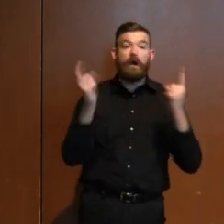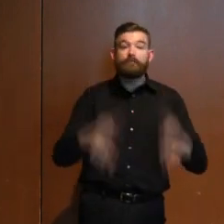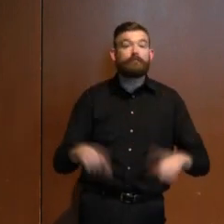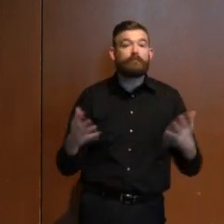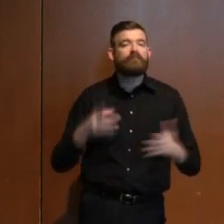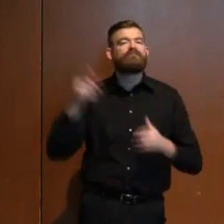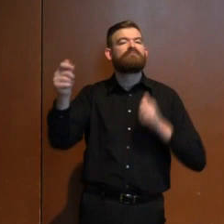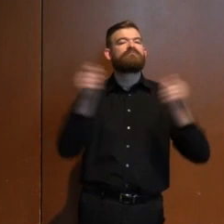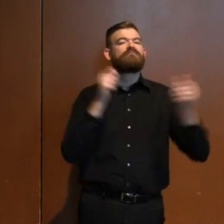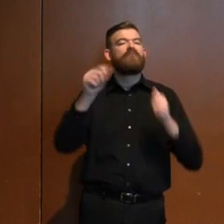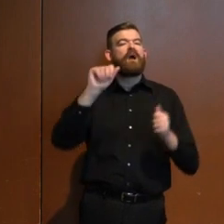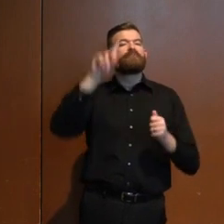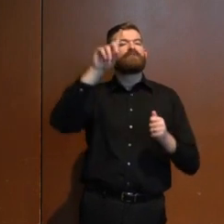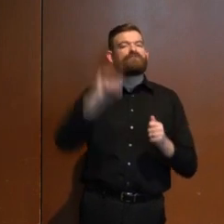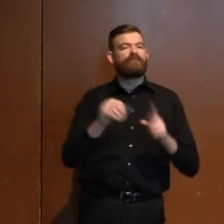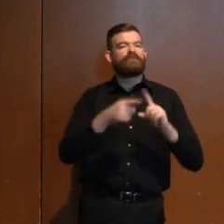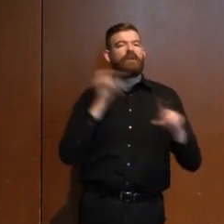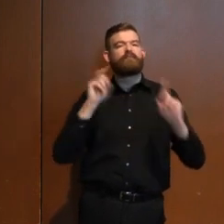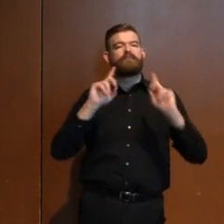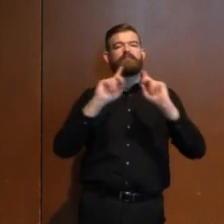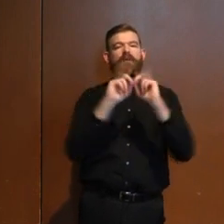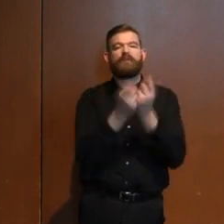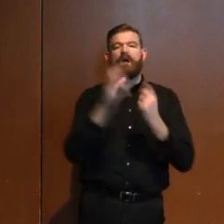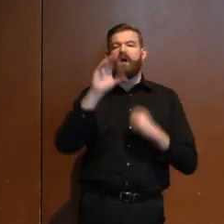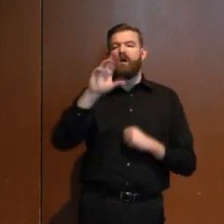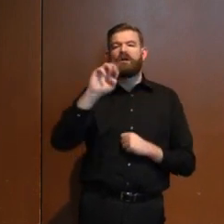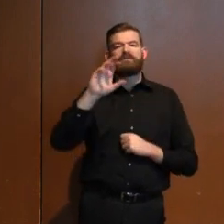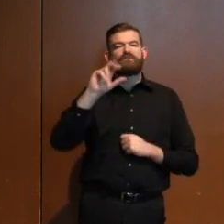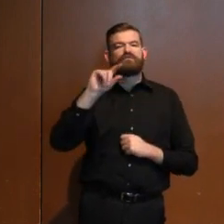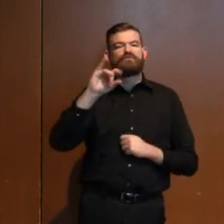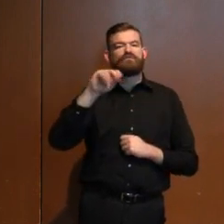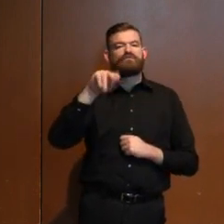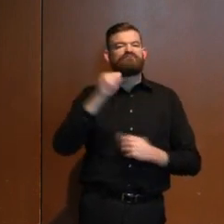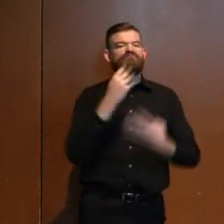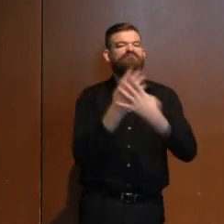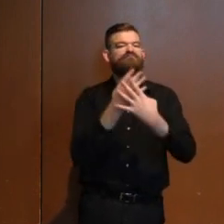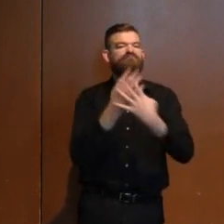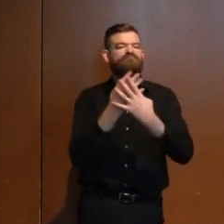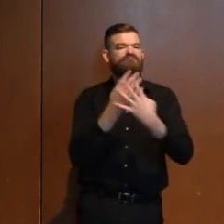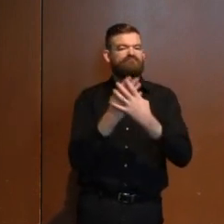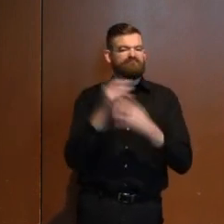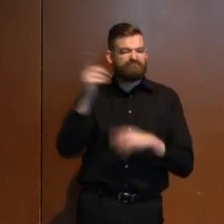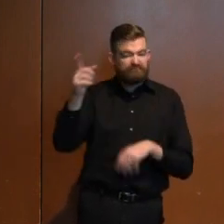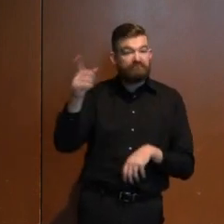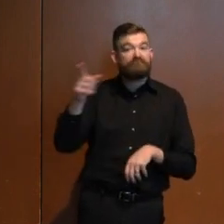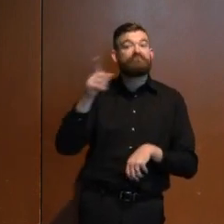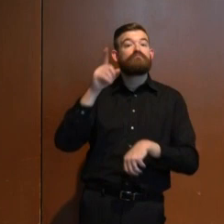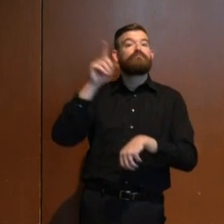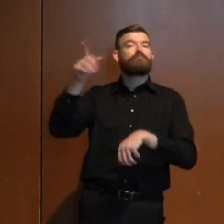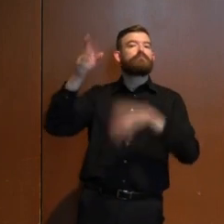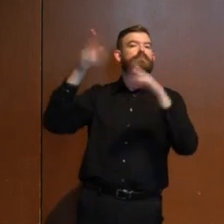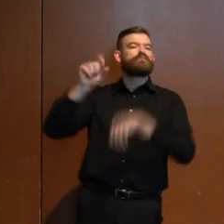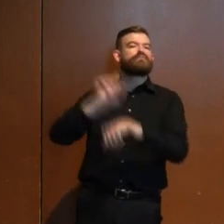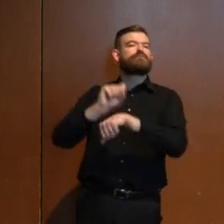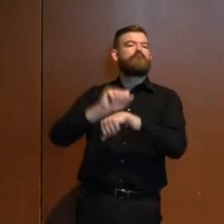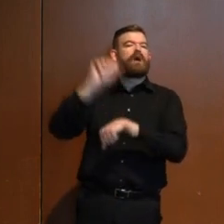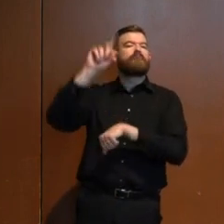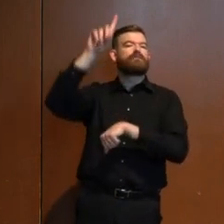YOU THAT WE HAVE ONE POSSIBLE CASE OF AN ADMINISTRATIVE STAFF MEMBER FROM THE DEPARTMENT OF CORRECTIONS.